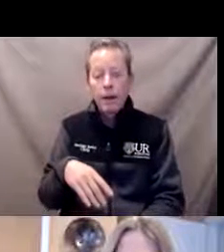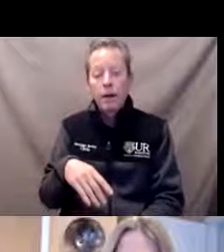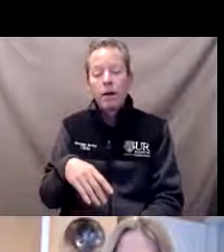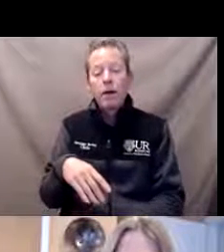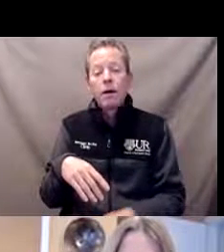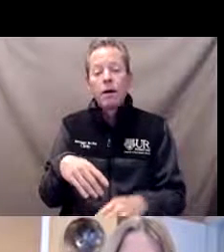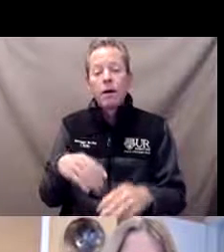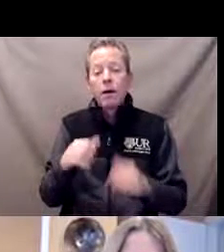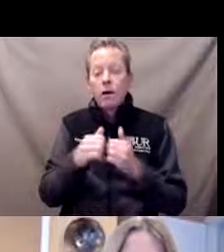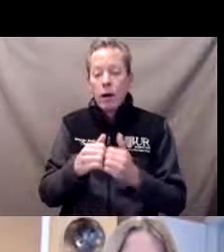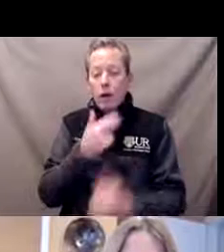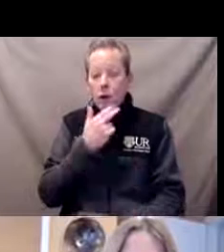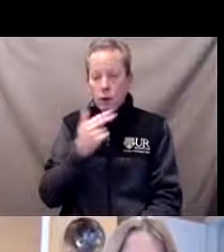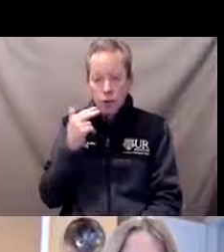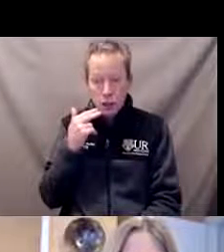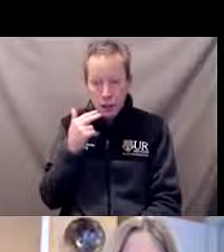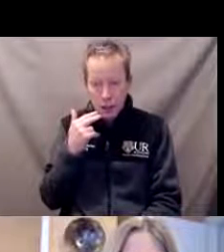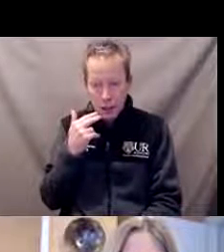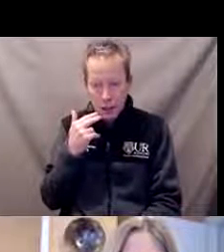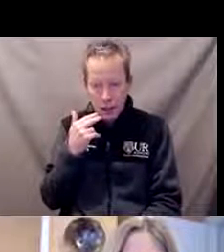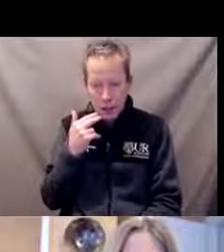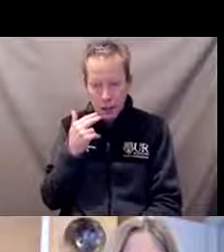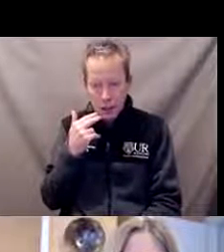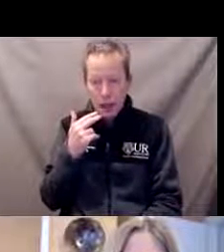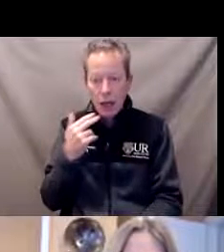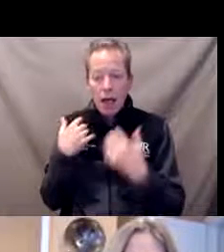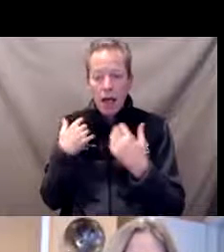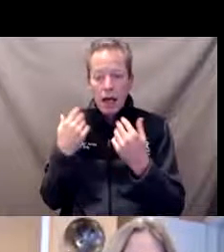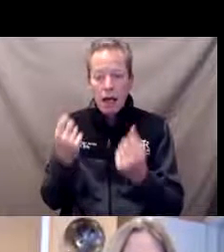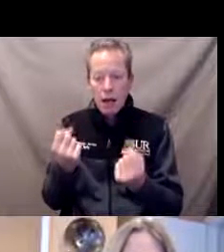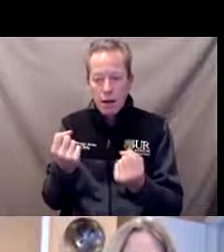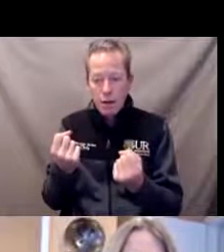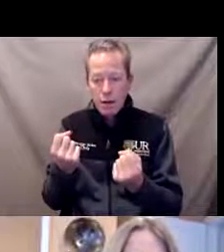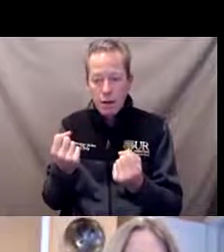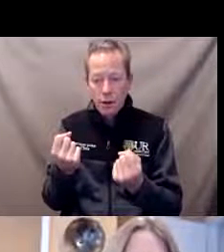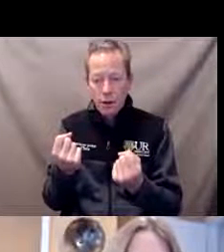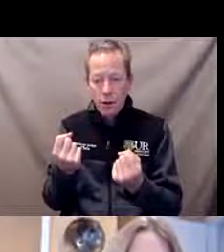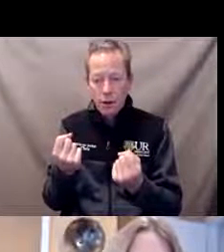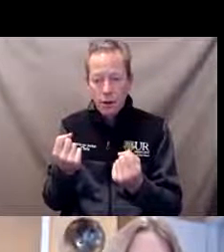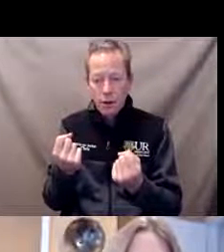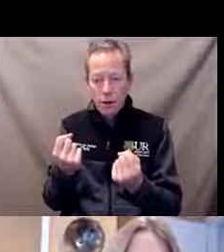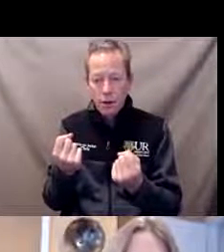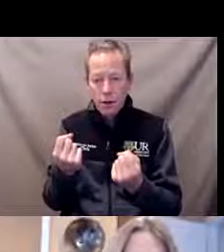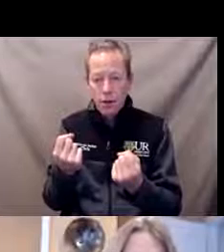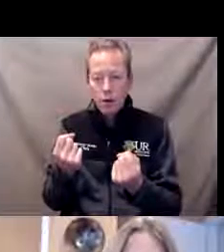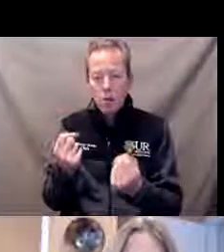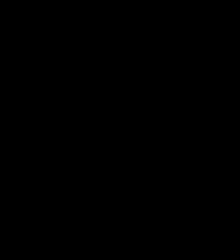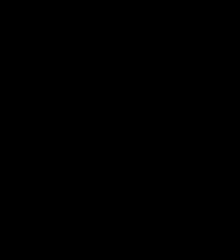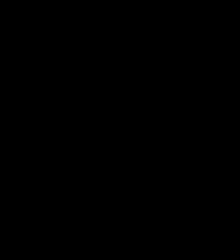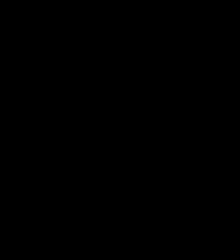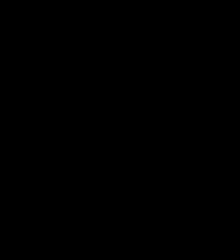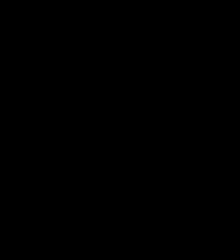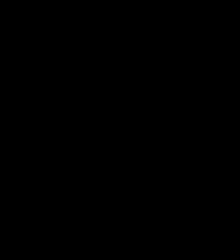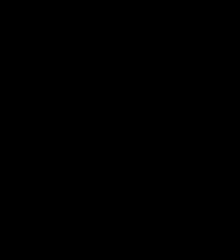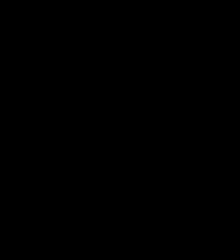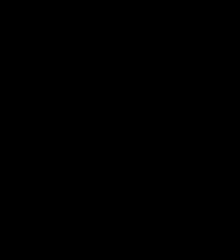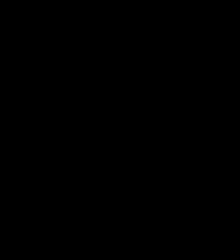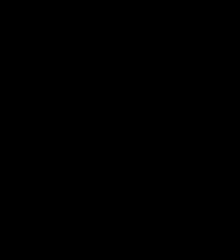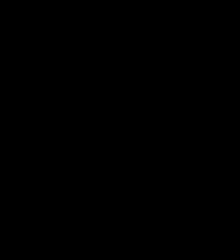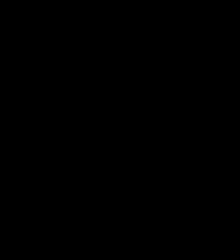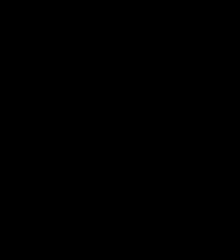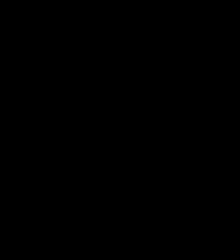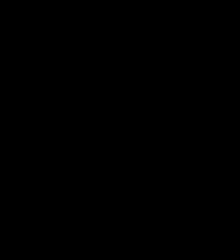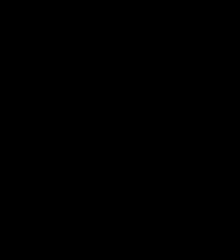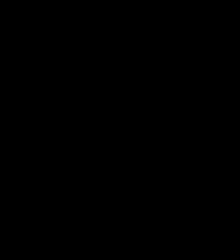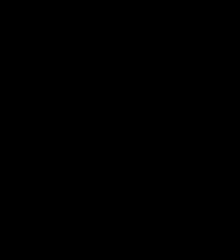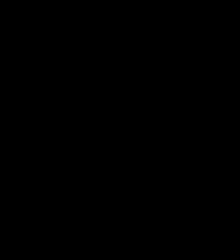With nutrition health, there are health or disability-related issues concerning dental,